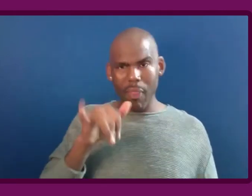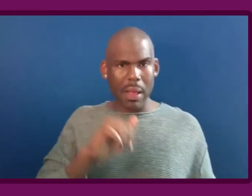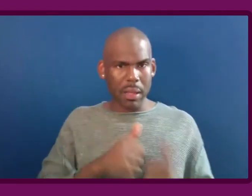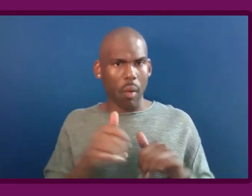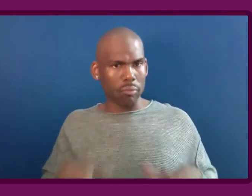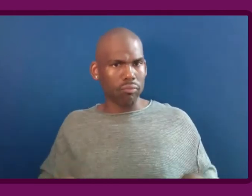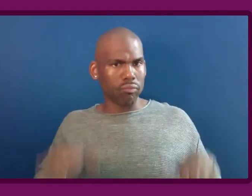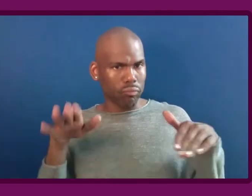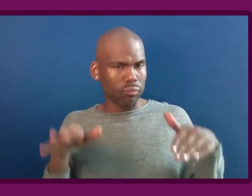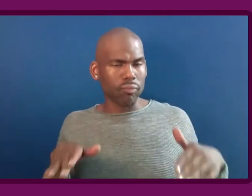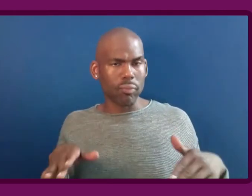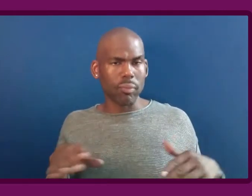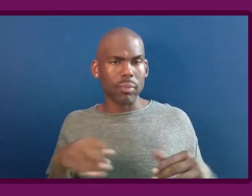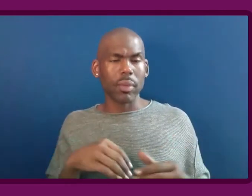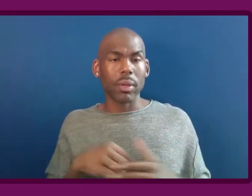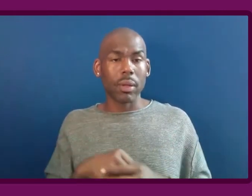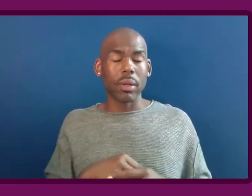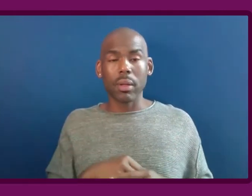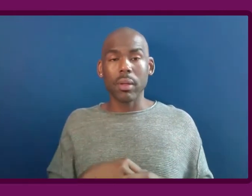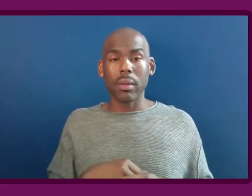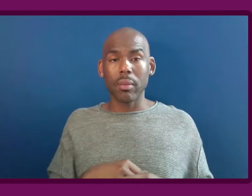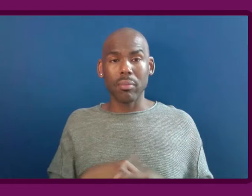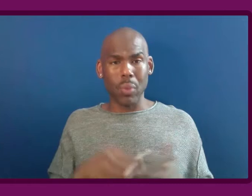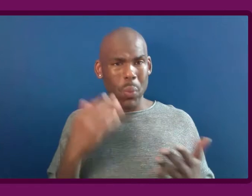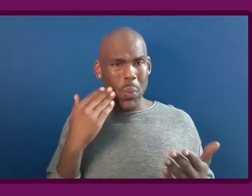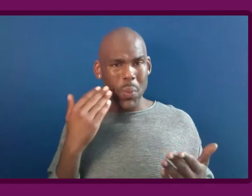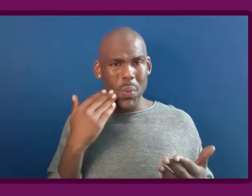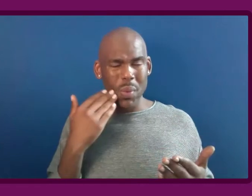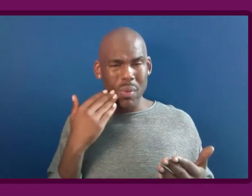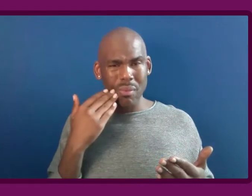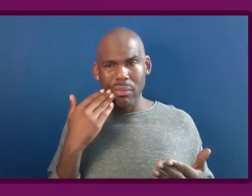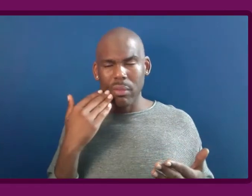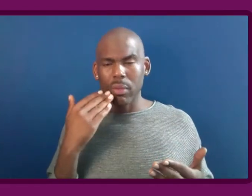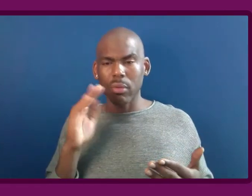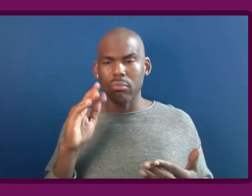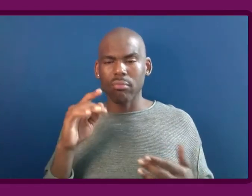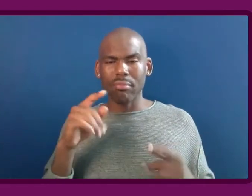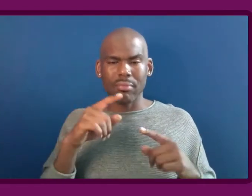that's how they were told. And machismo, or everything that has to do with gender, and